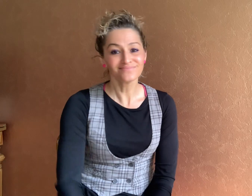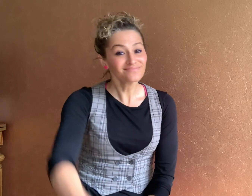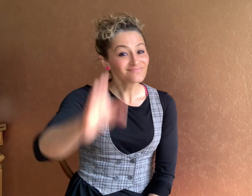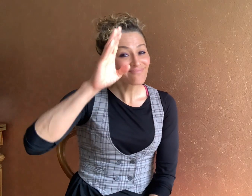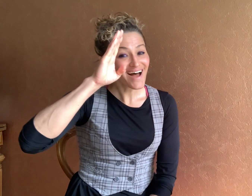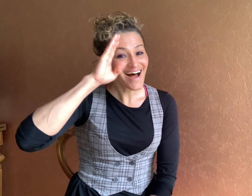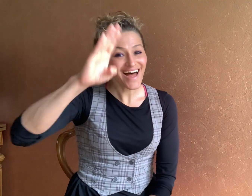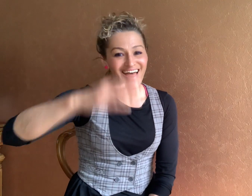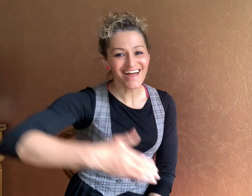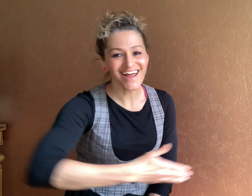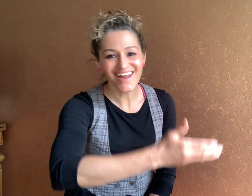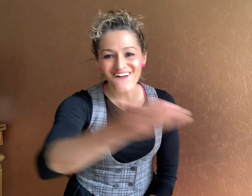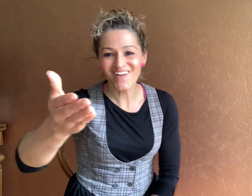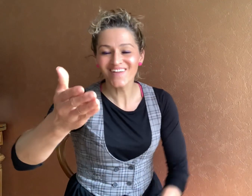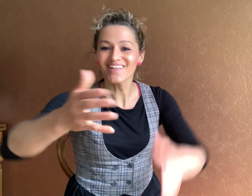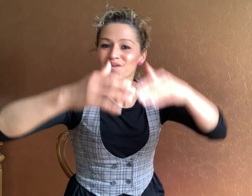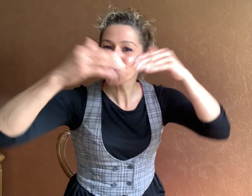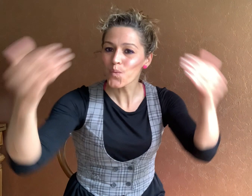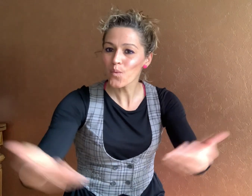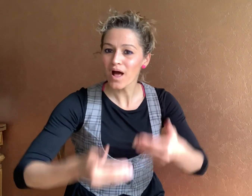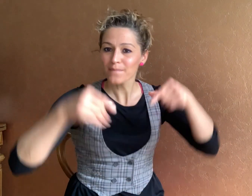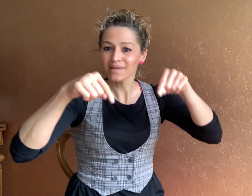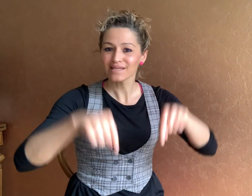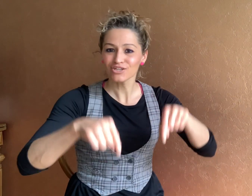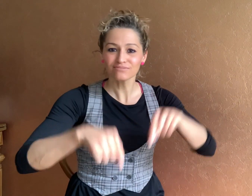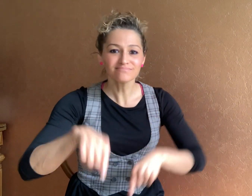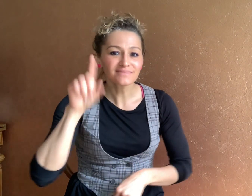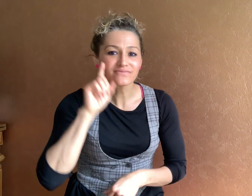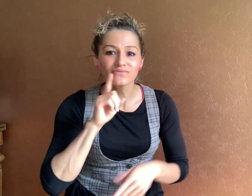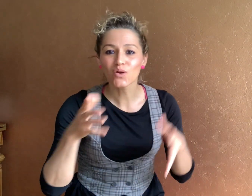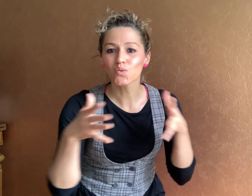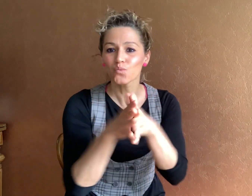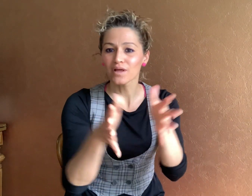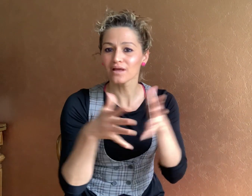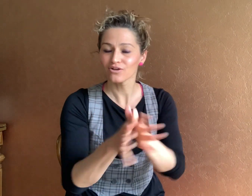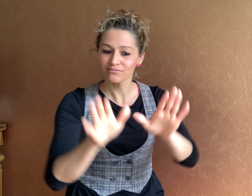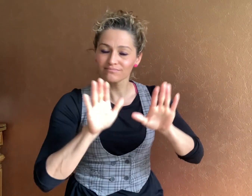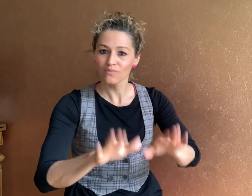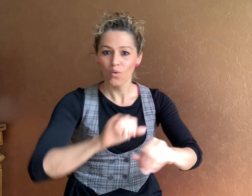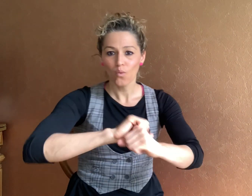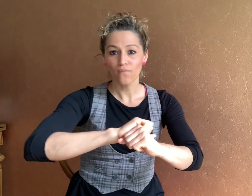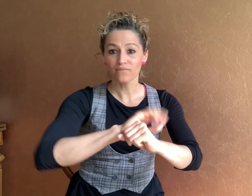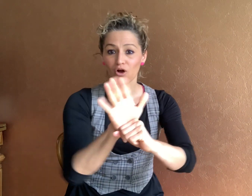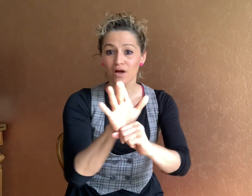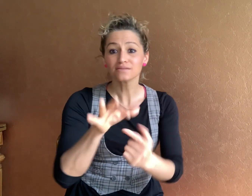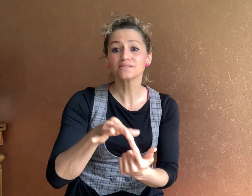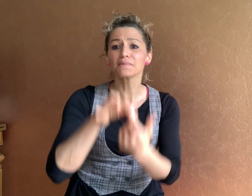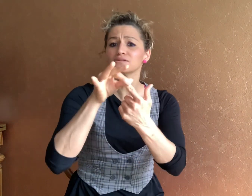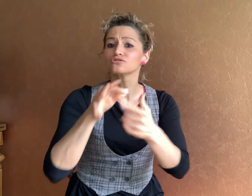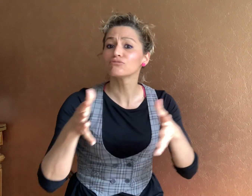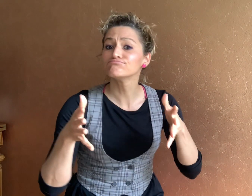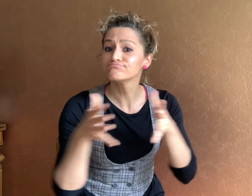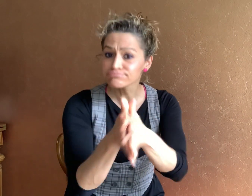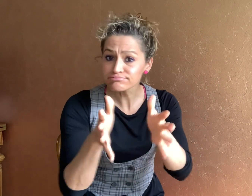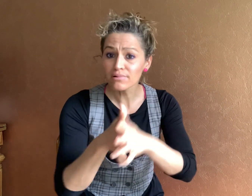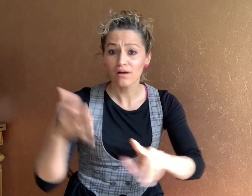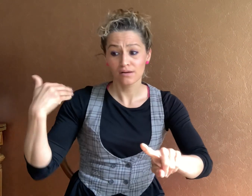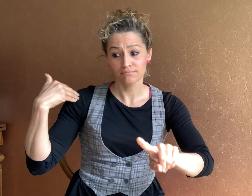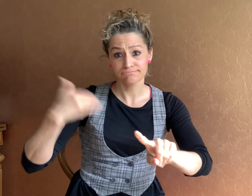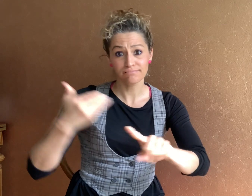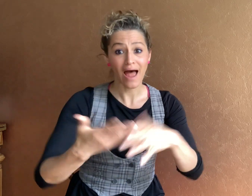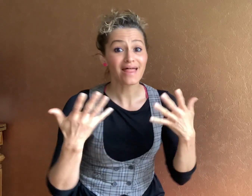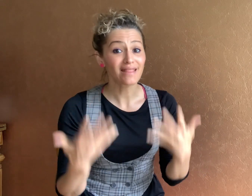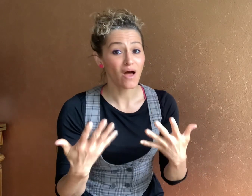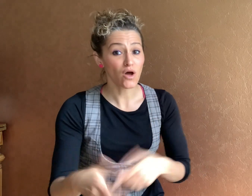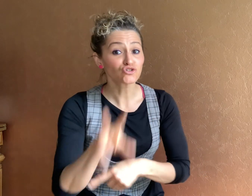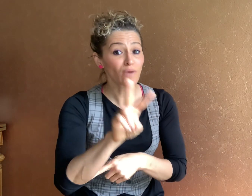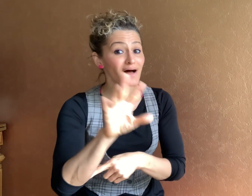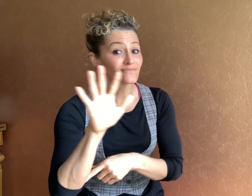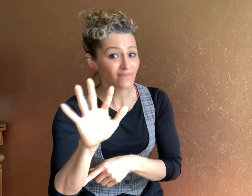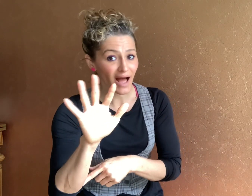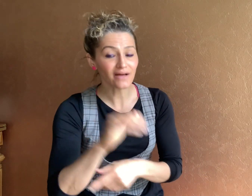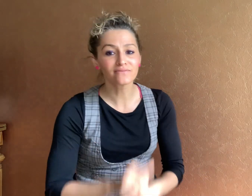Hello! Welcome to this DeafWire's coronavirus special report#25.